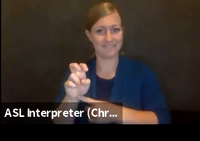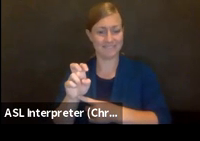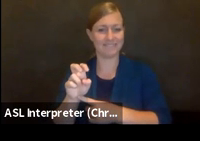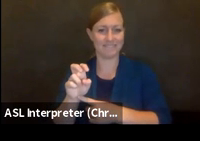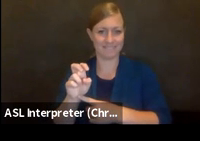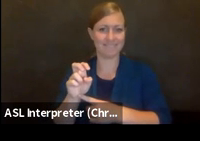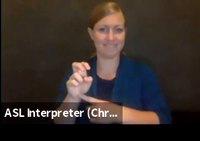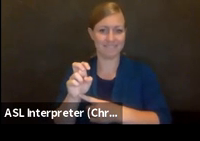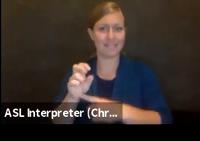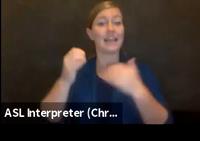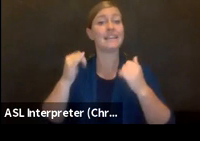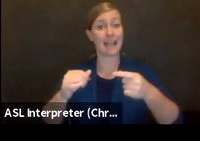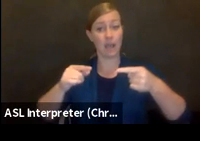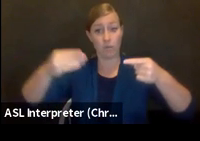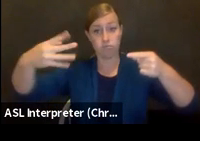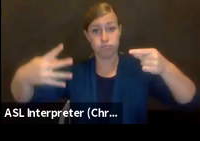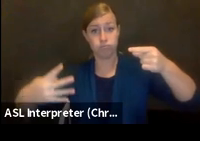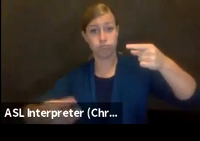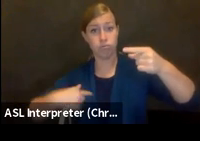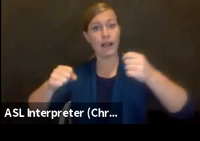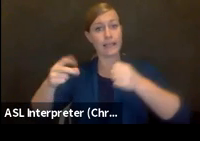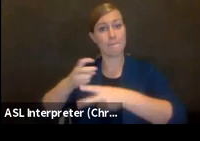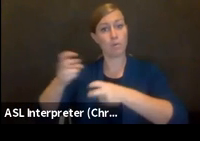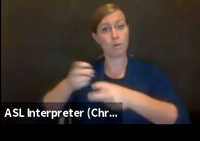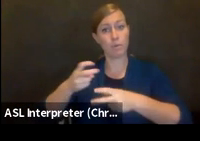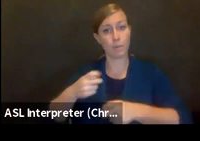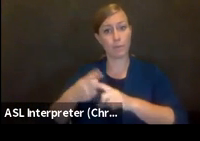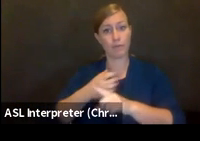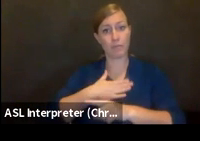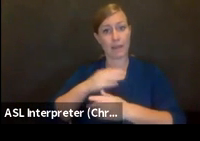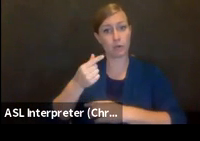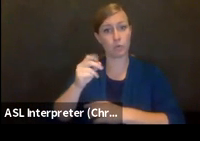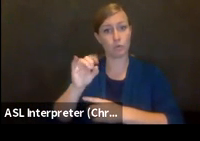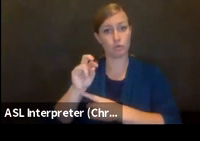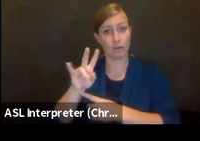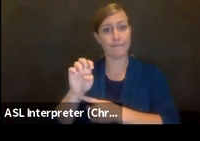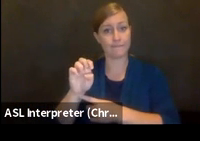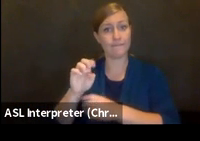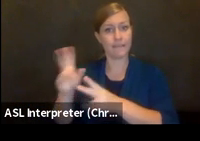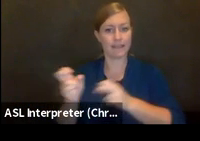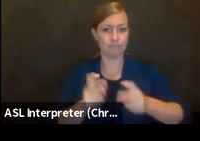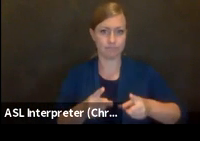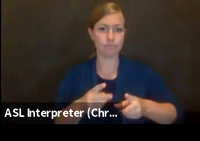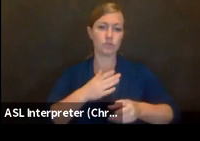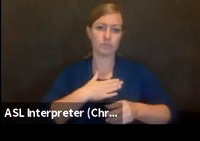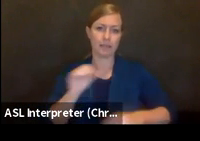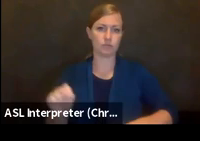ESD 189 - Amy Colburn: I can now pull items out of my Google Drive and add them to my school courses.